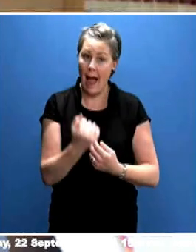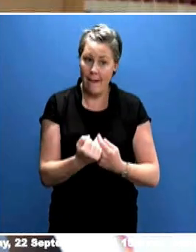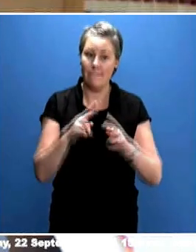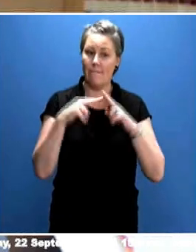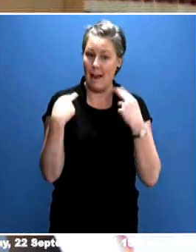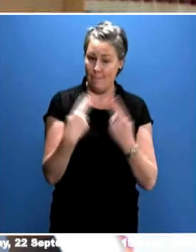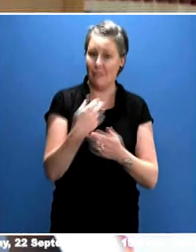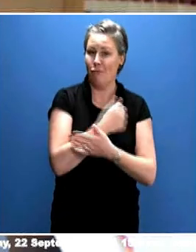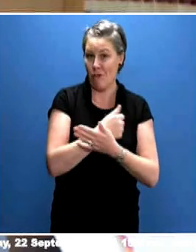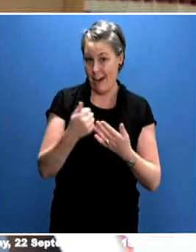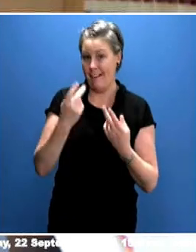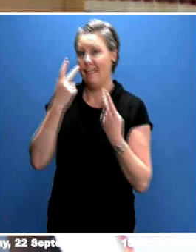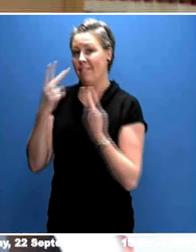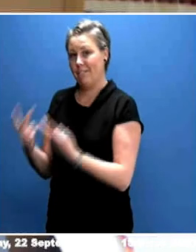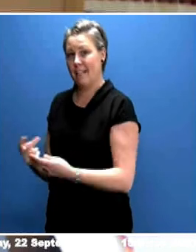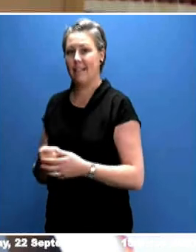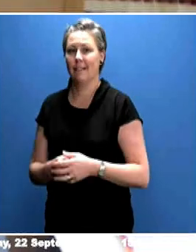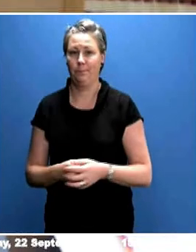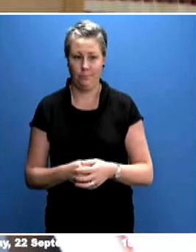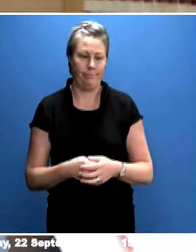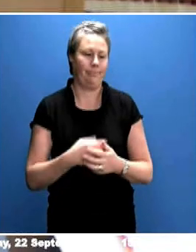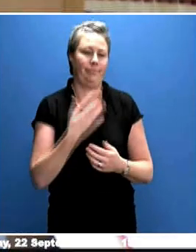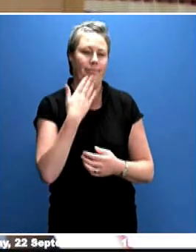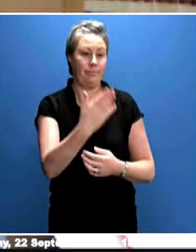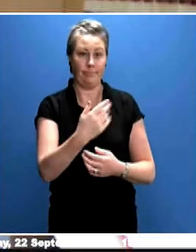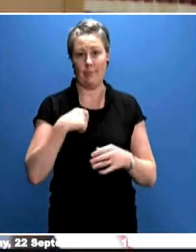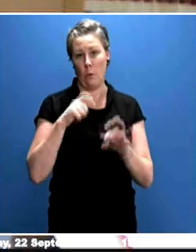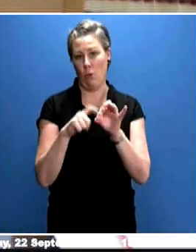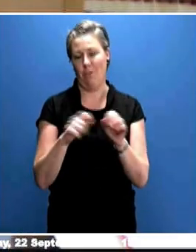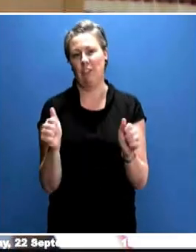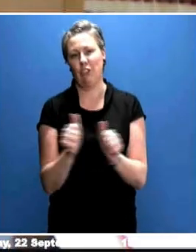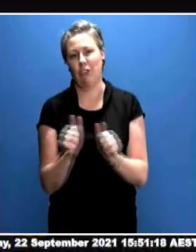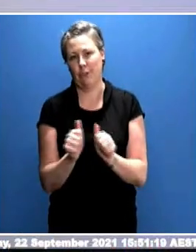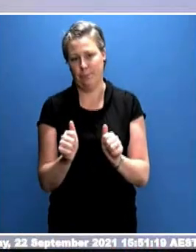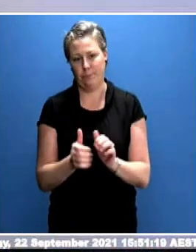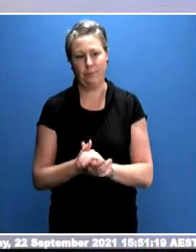Thank you, Chair. I note the time and that's all the questions I have. Thank you very much.